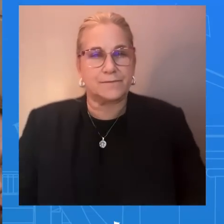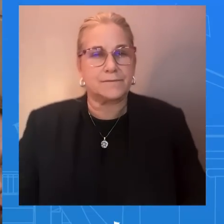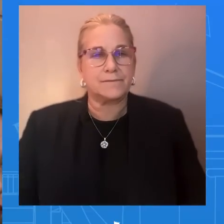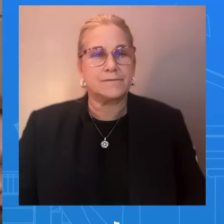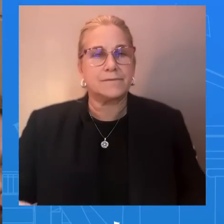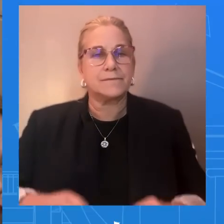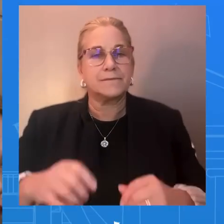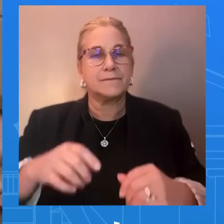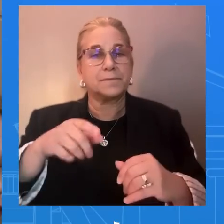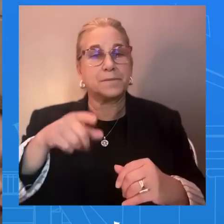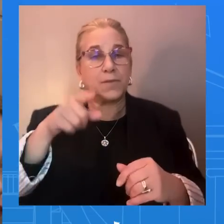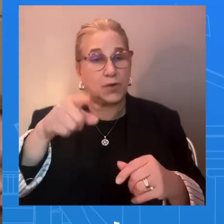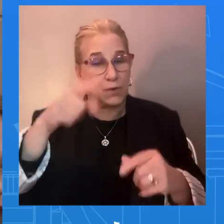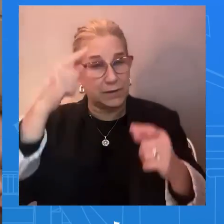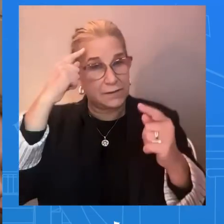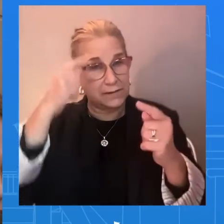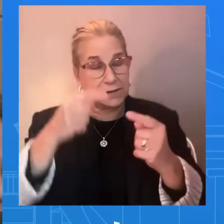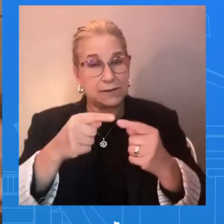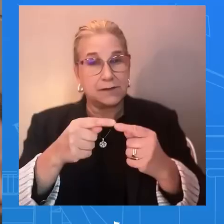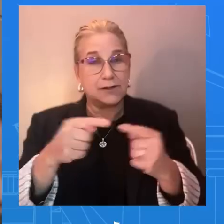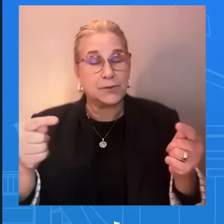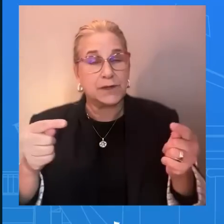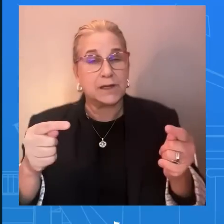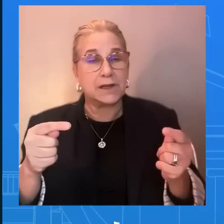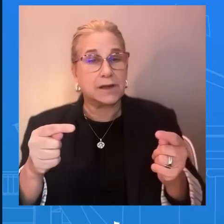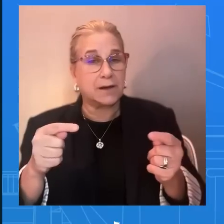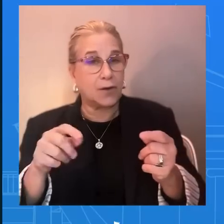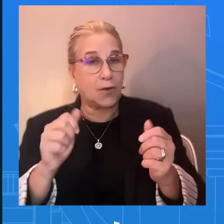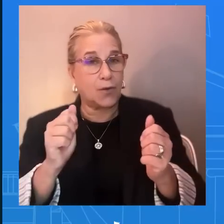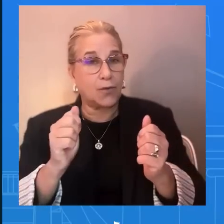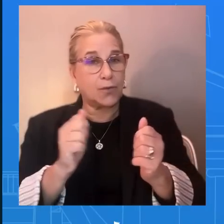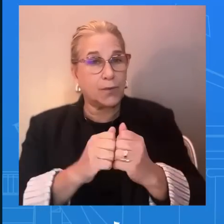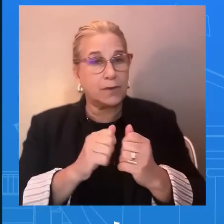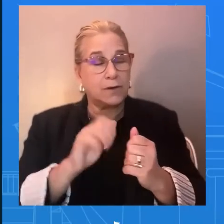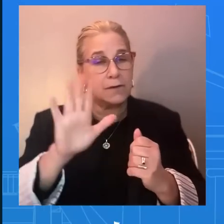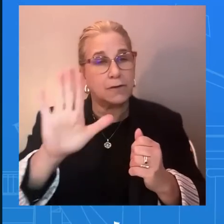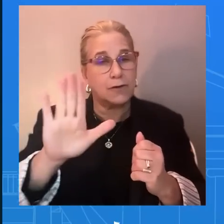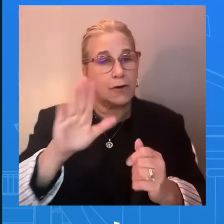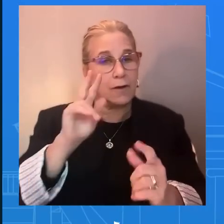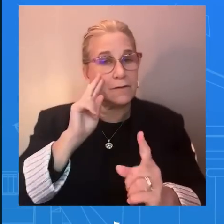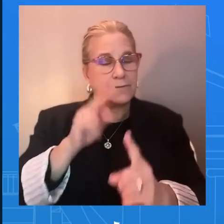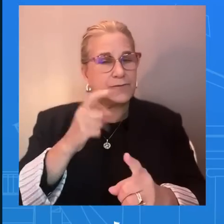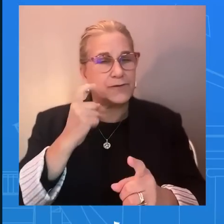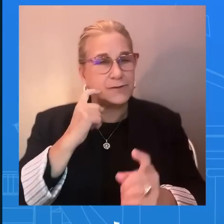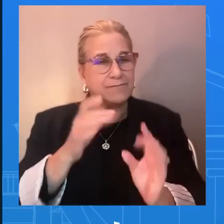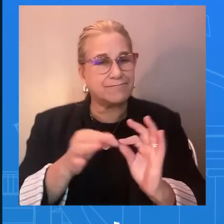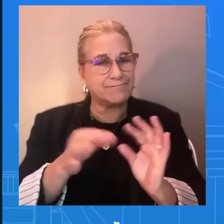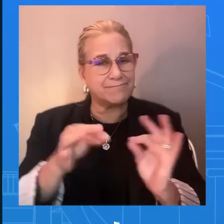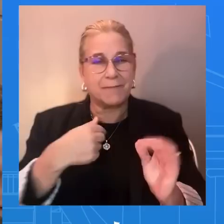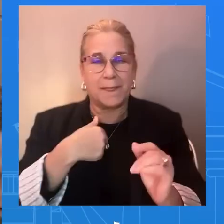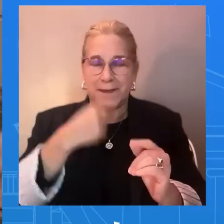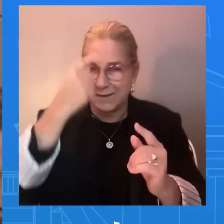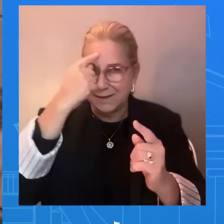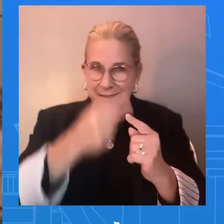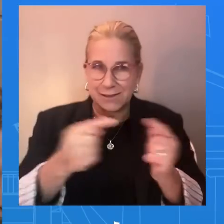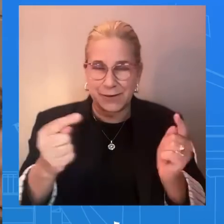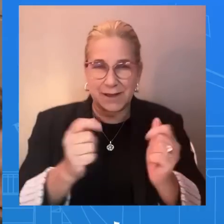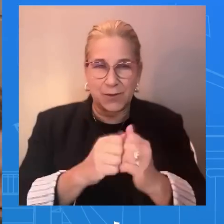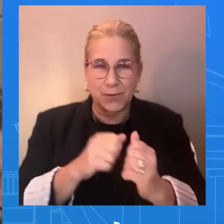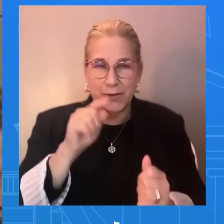Ms. Jean-Pierre: -- but you saying that -- The Press: May I -- may I ask you something about that? Ms. Jean-Pierre: Well, no, you -- you just said that I disagree with you. The Press: No, but I -- I just want to -- Ms. Jean-Pierre: I’m clear- -- The Press: -- clarify. Ms. Jean-Pierre: Yep. Go ahead. Go ahead. The Press: Thank you, Karine. Ms. Jean-Pierre: Yeah, yeah.